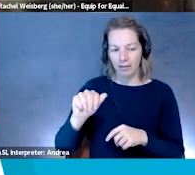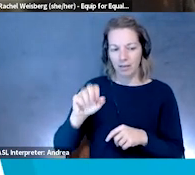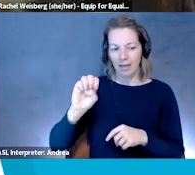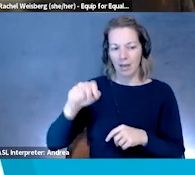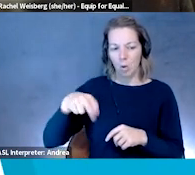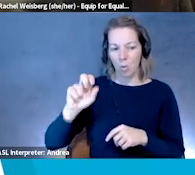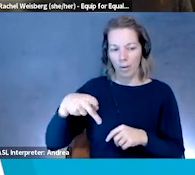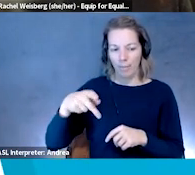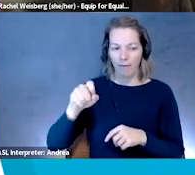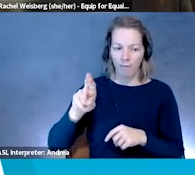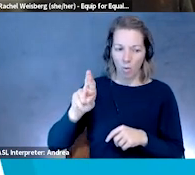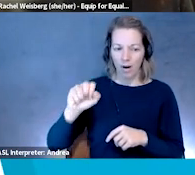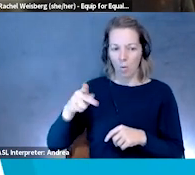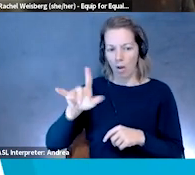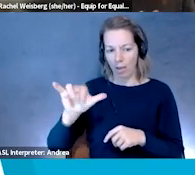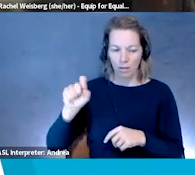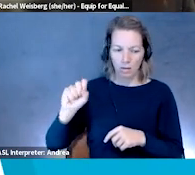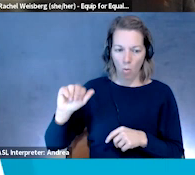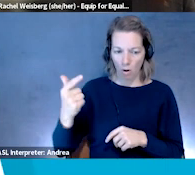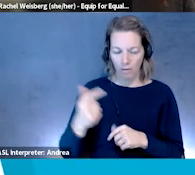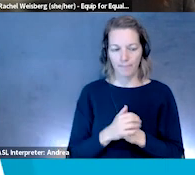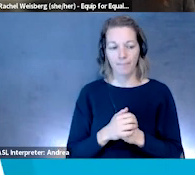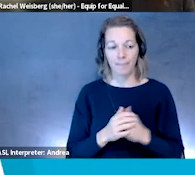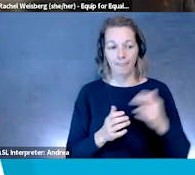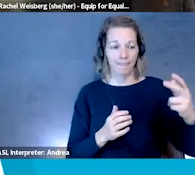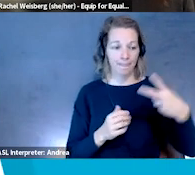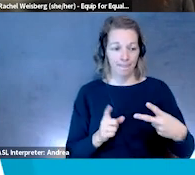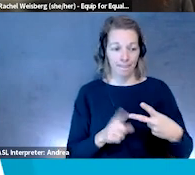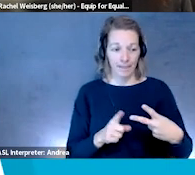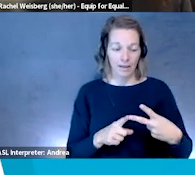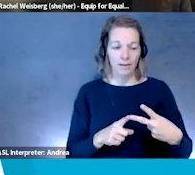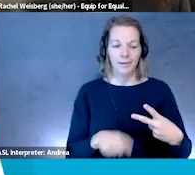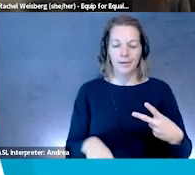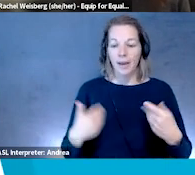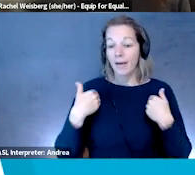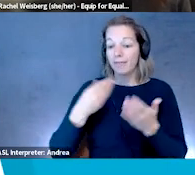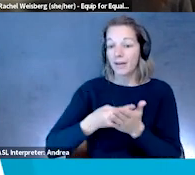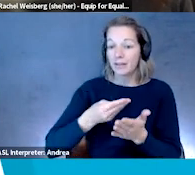MORE, FEEL FREE TO REACH OUT TO RUBEN